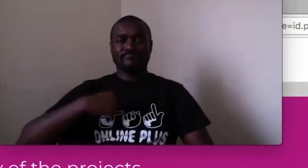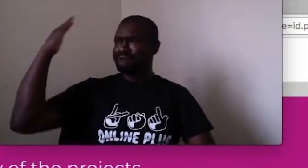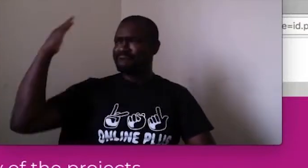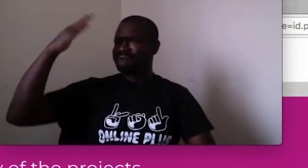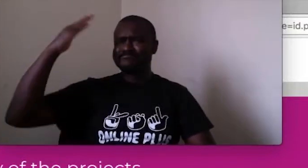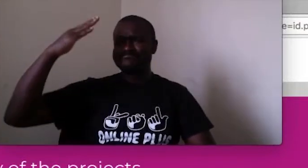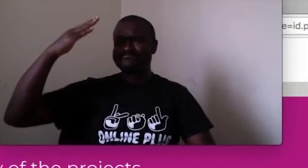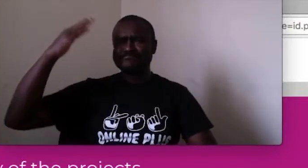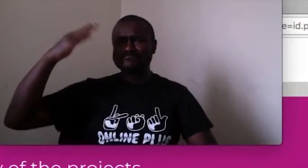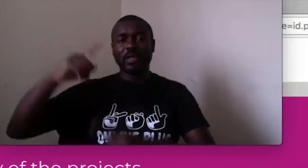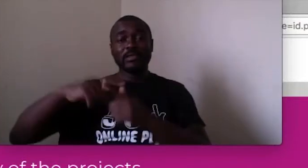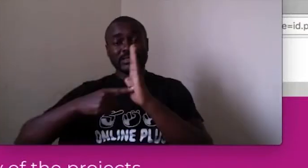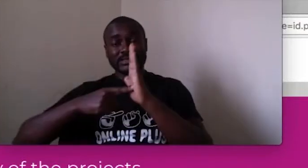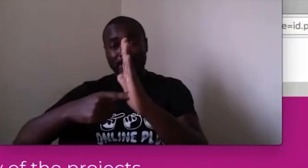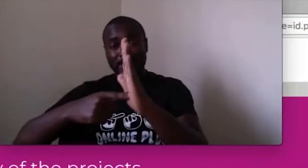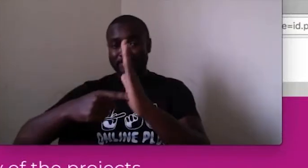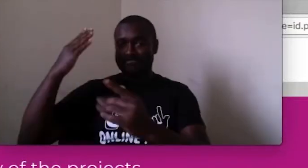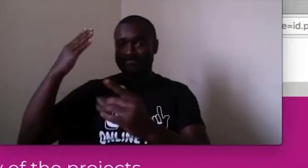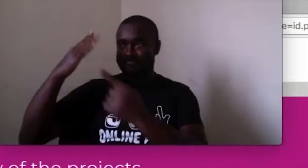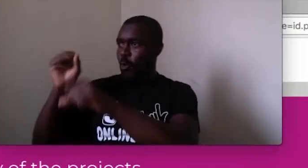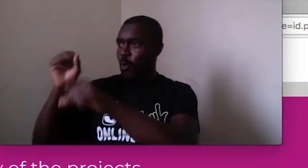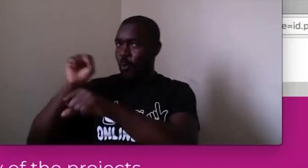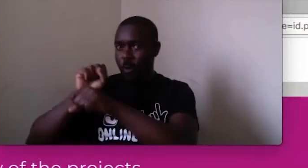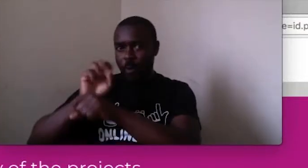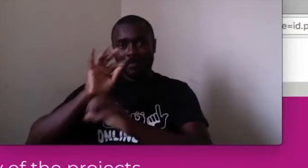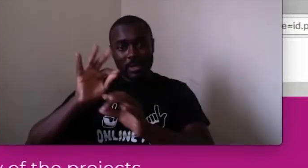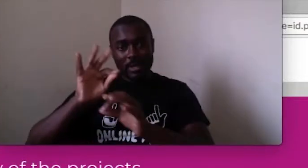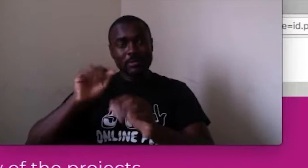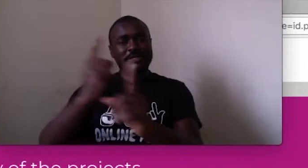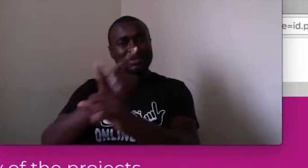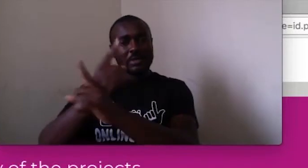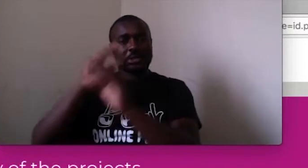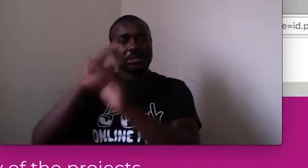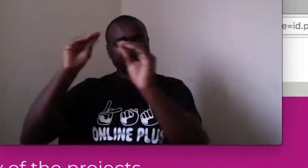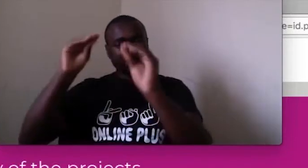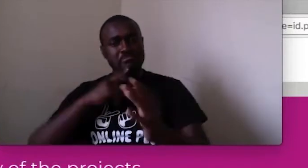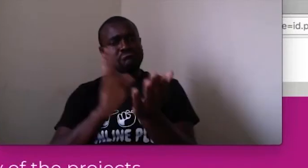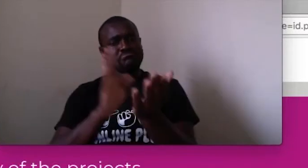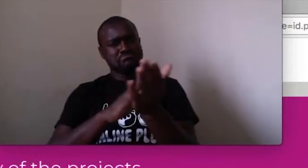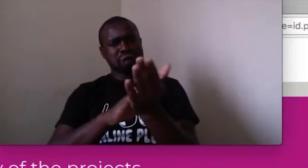and who presented it? Myself and the lecturer was there